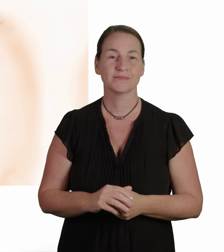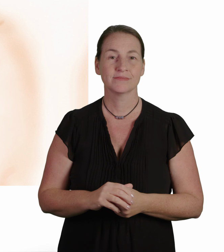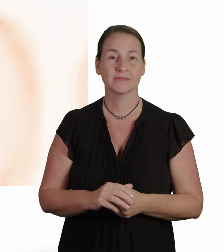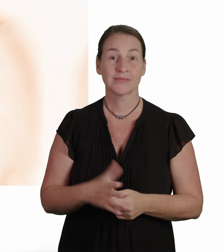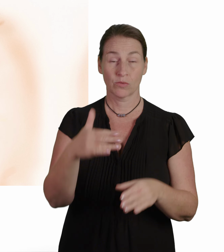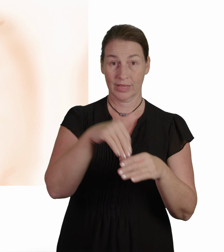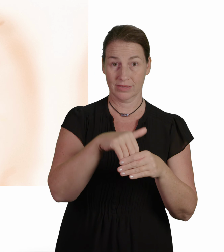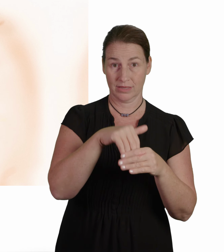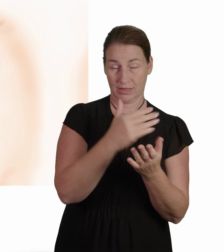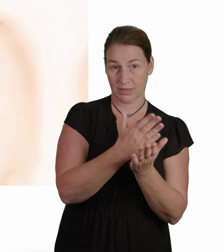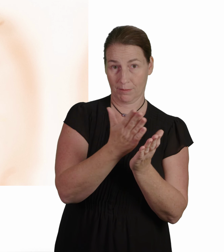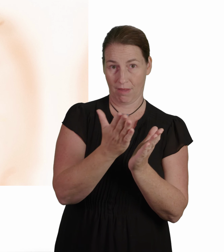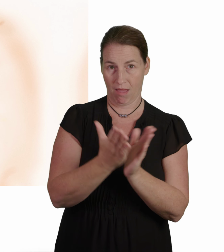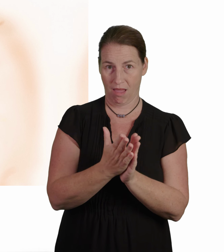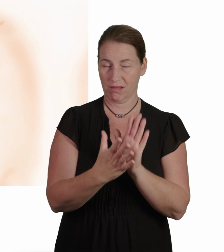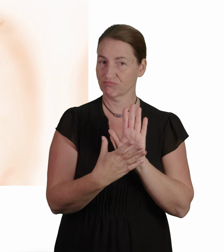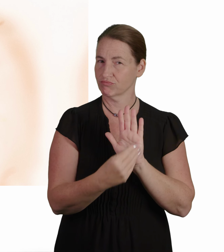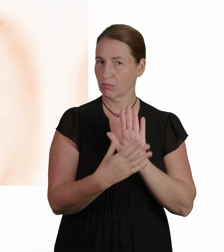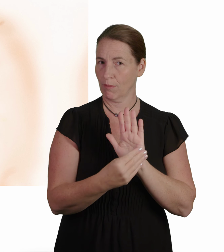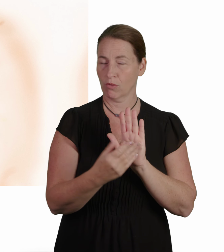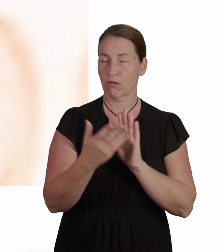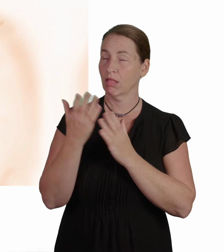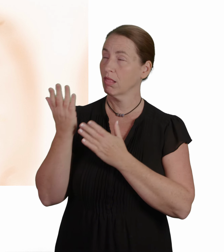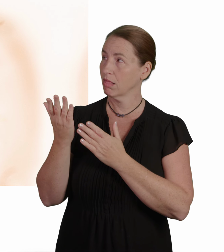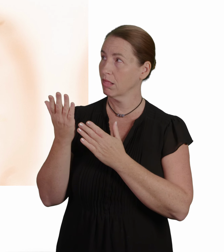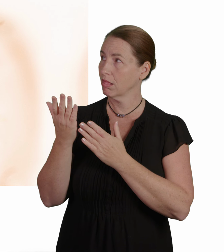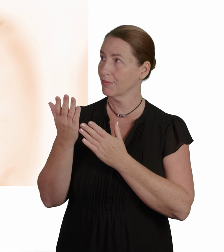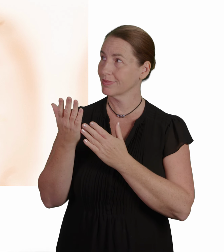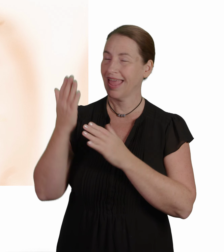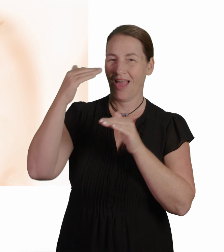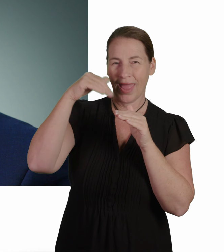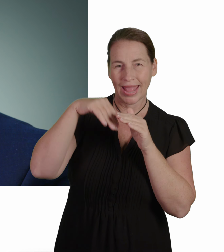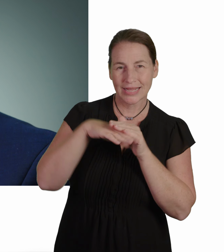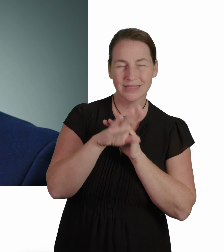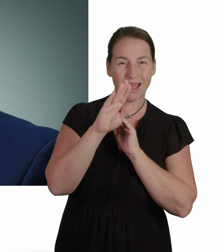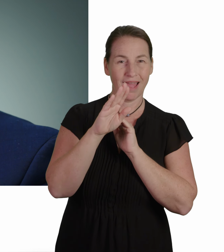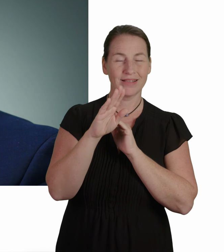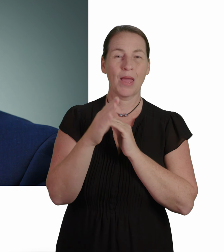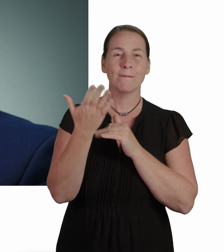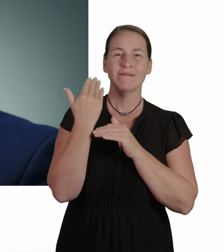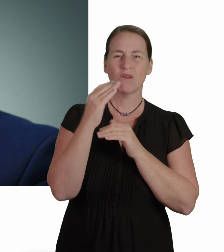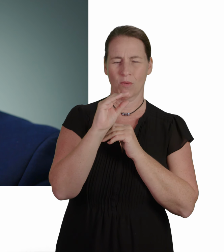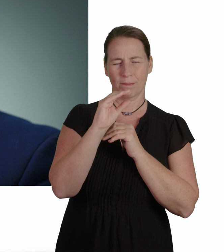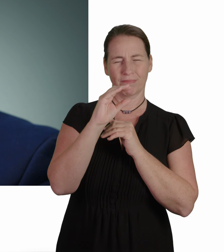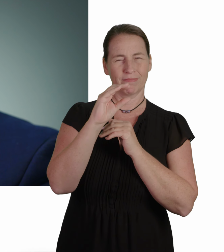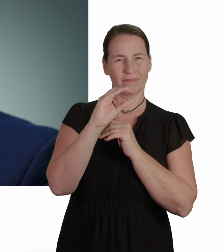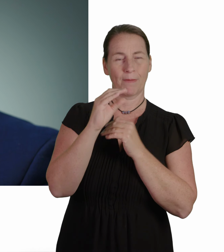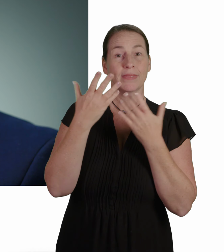So this is a model of the internal component. This is the portion that is surgically implanted. You'll see that it's very slim now